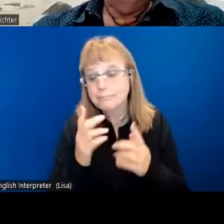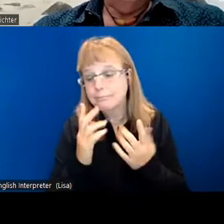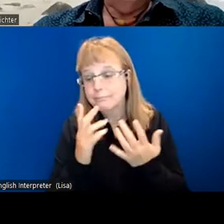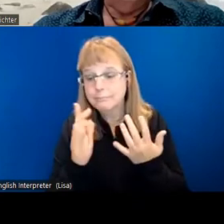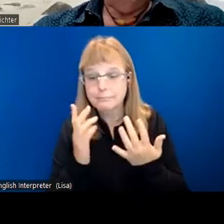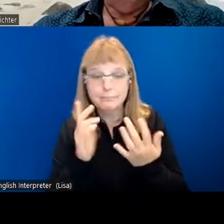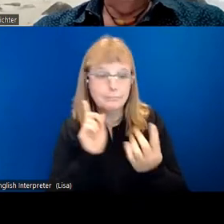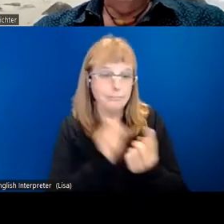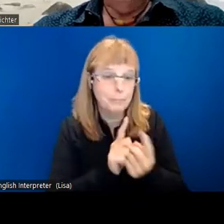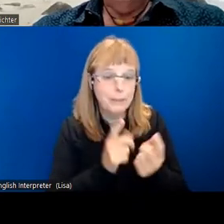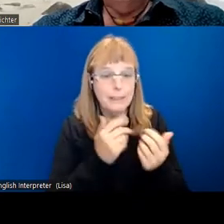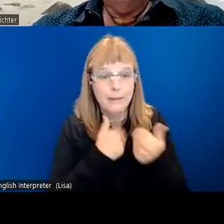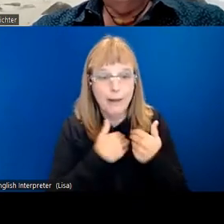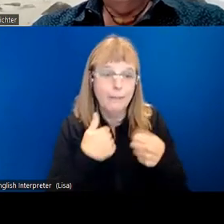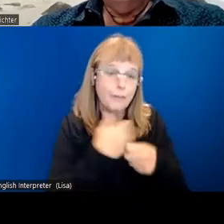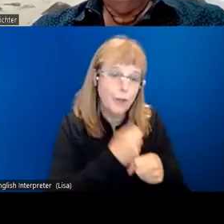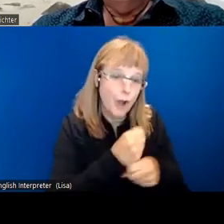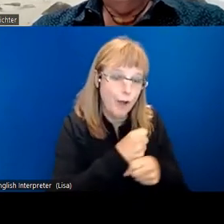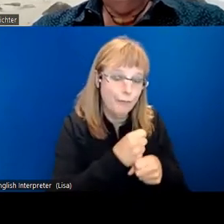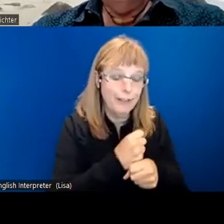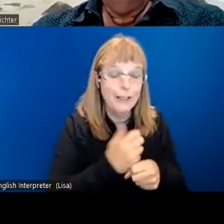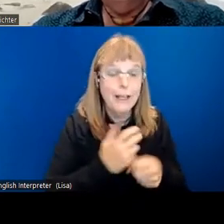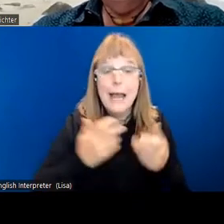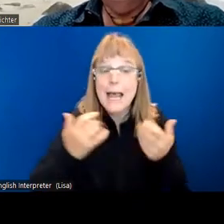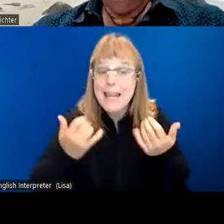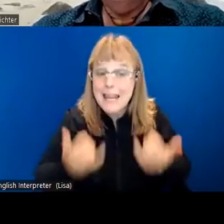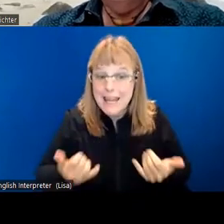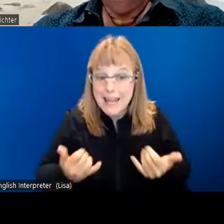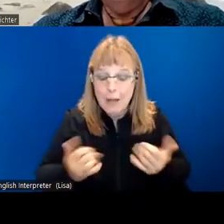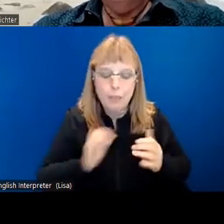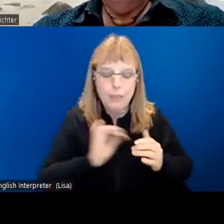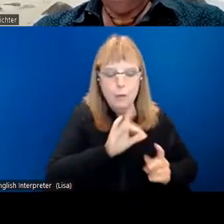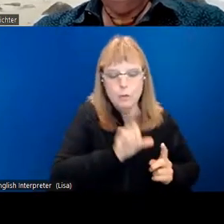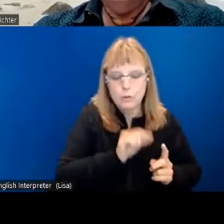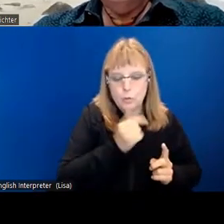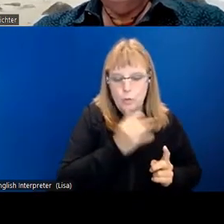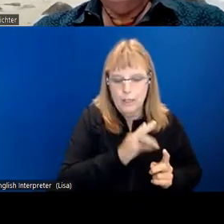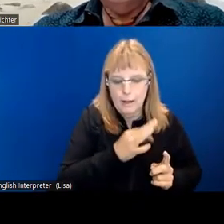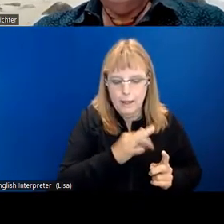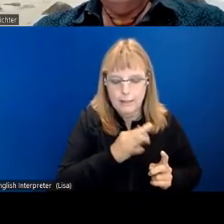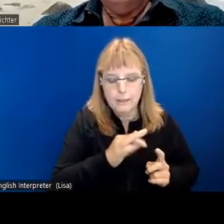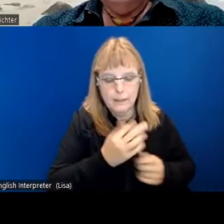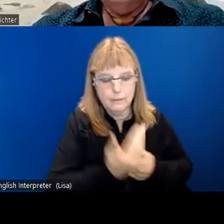And now in 2022, or in 2019, I brought him on to Motion State Arts.